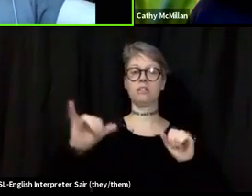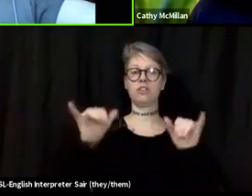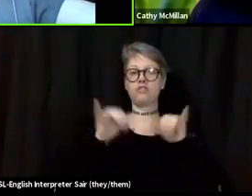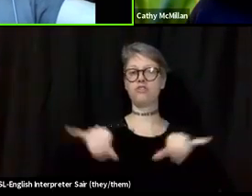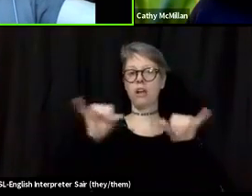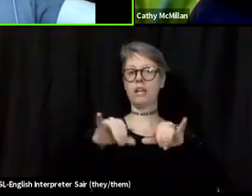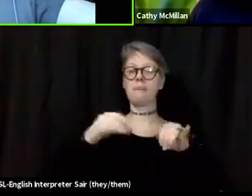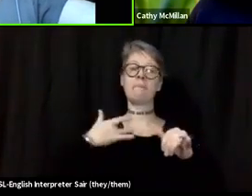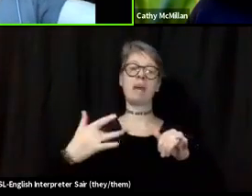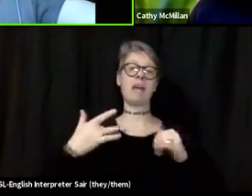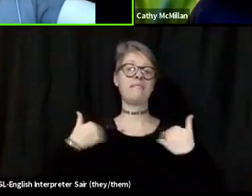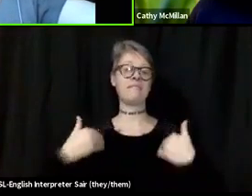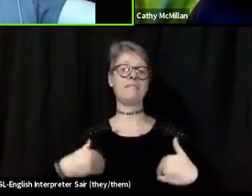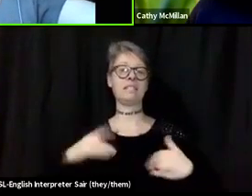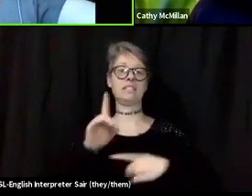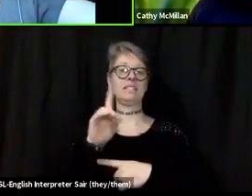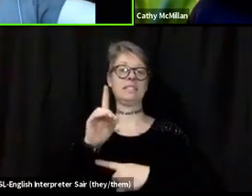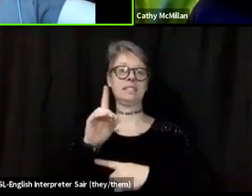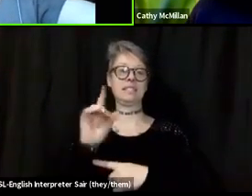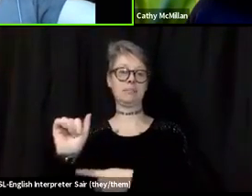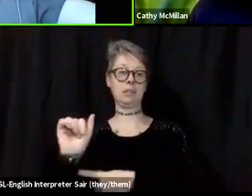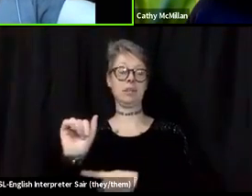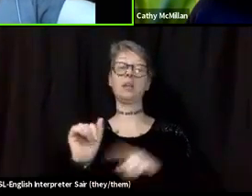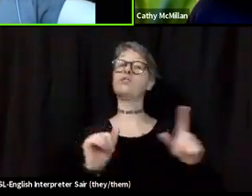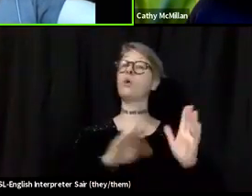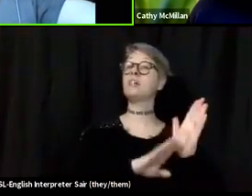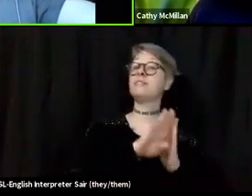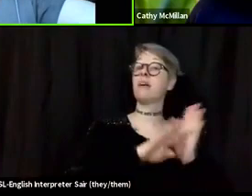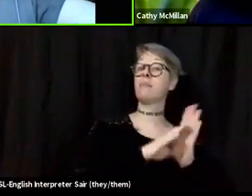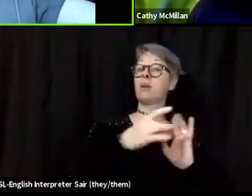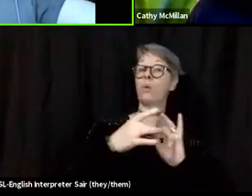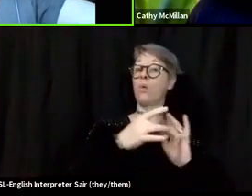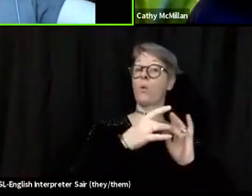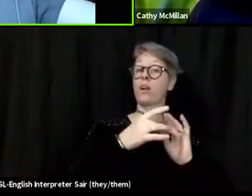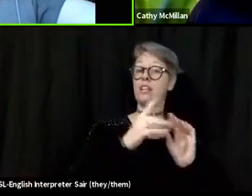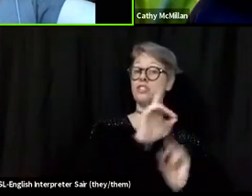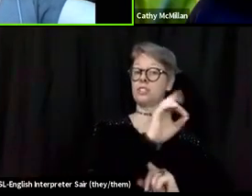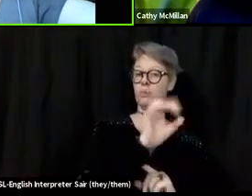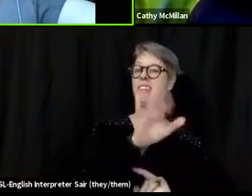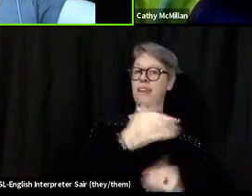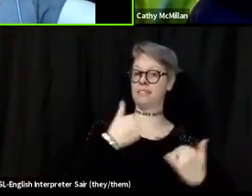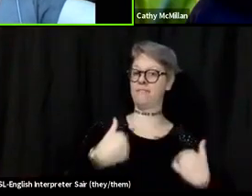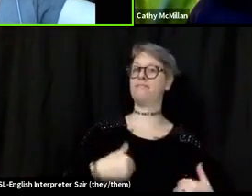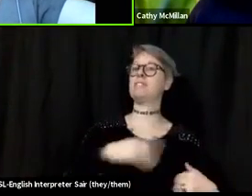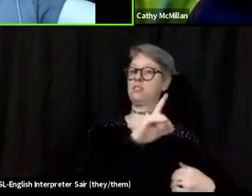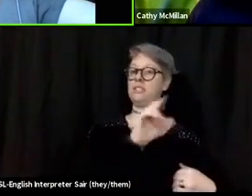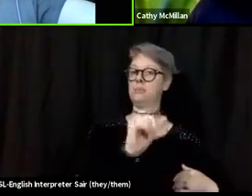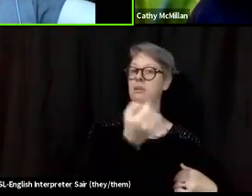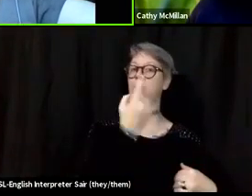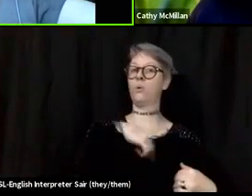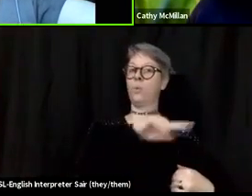but it has to be auditable. usually usually physical disability, do physical disability. Development and just and disorder is actually a film disorder is actually a physical